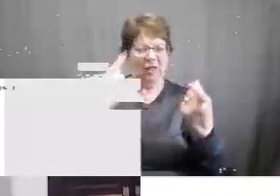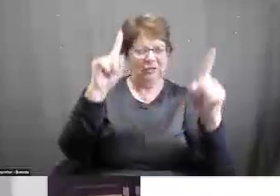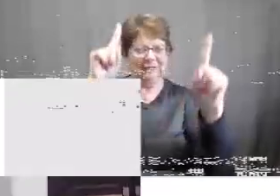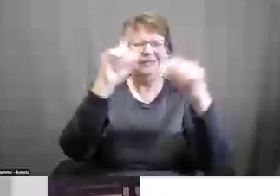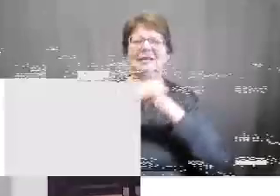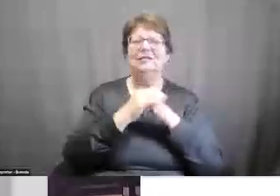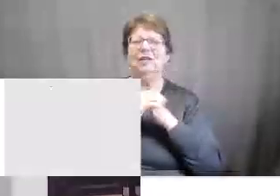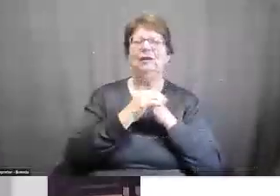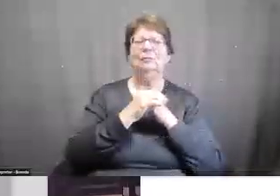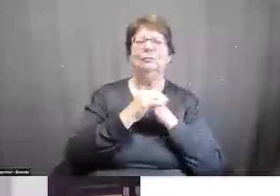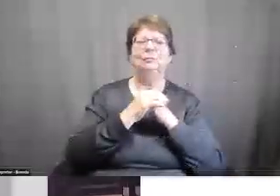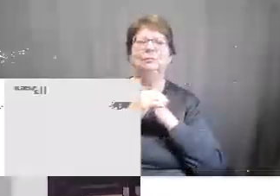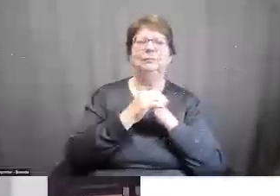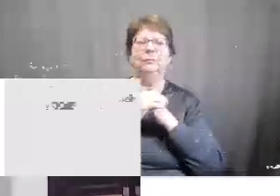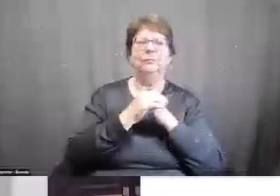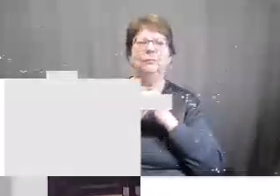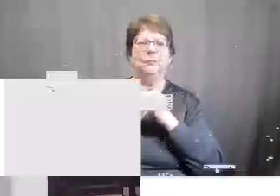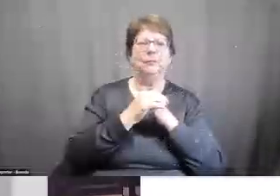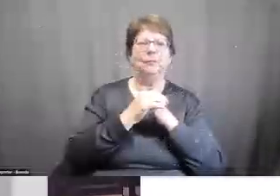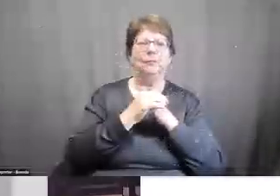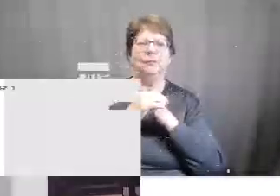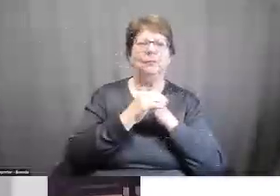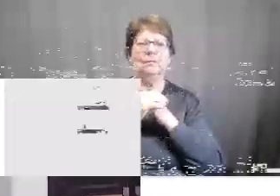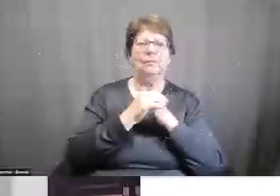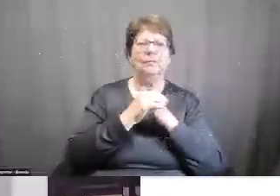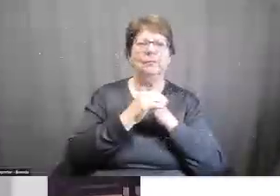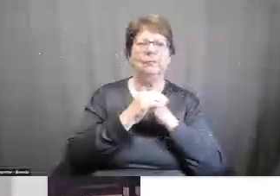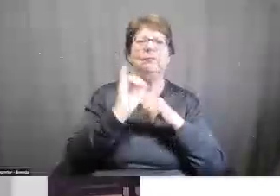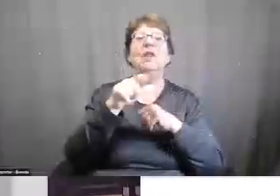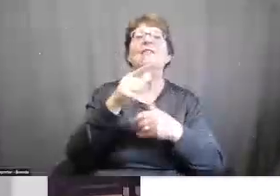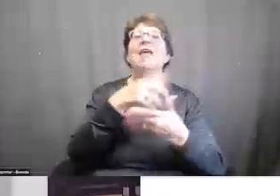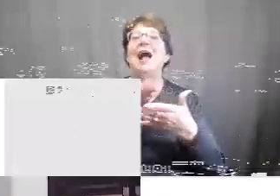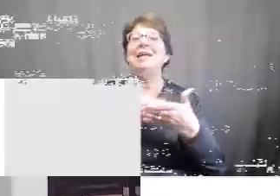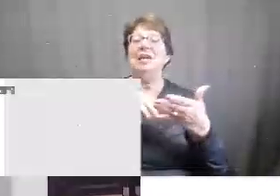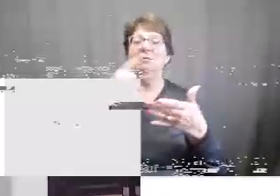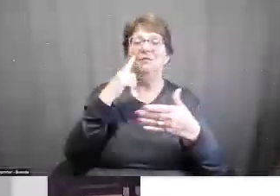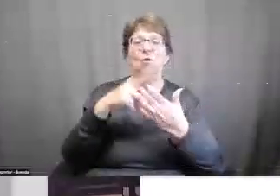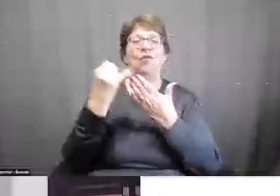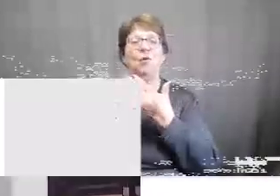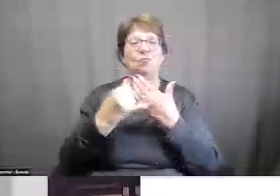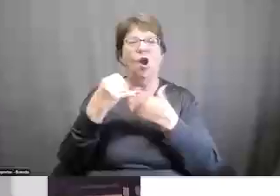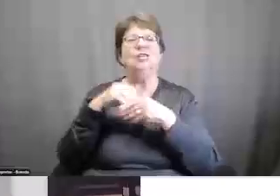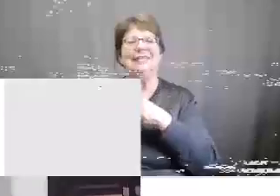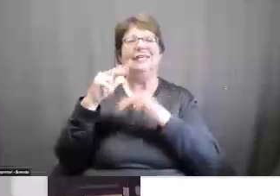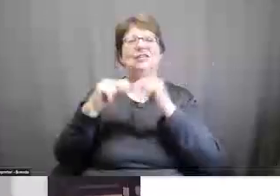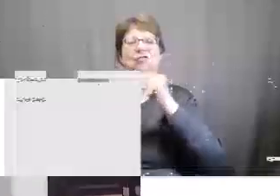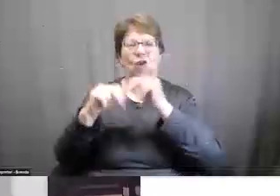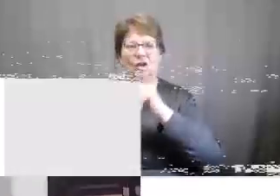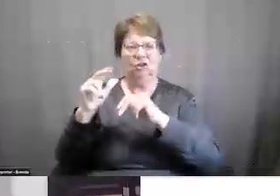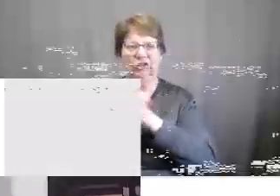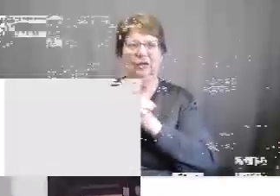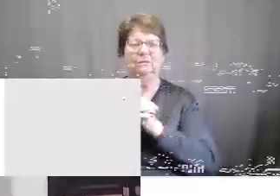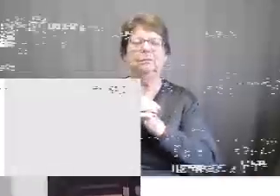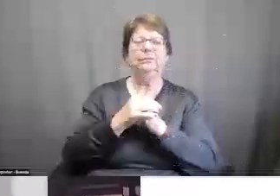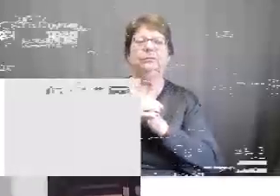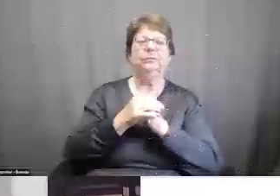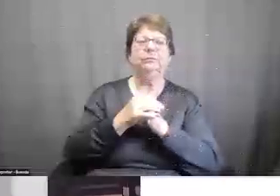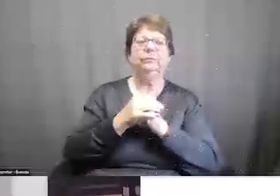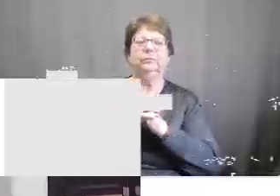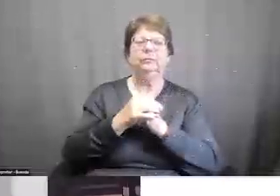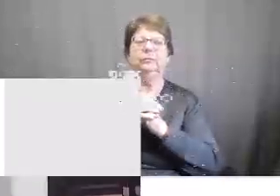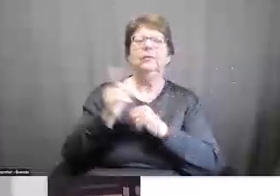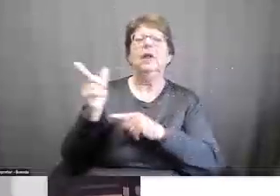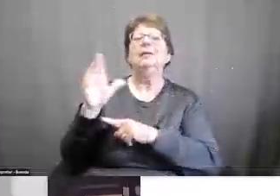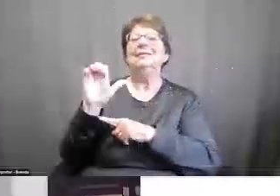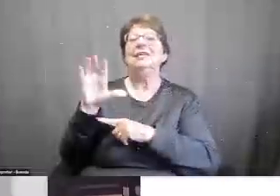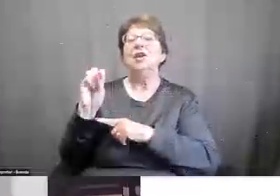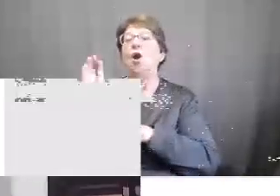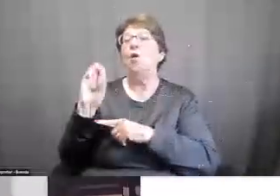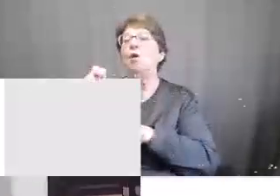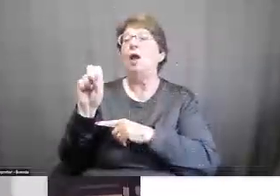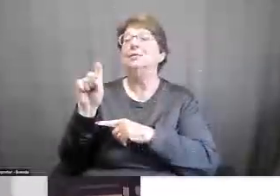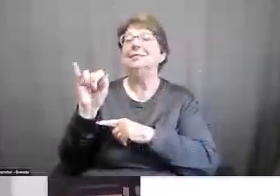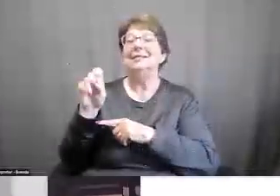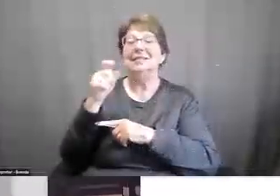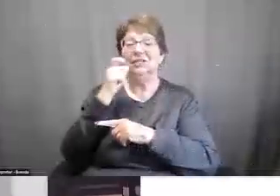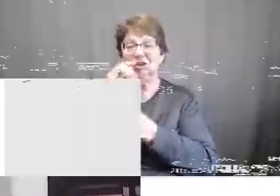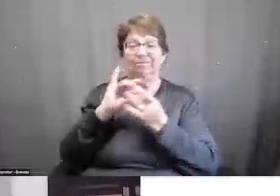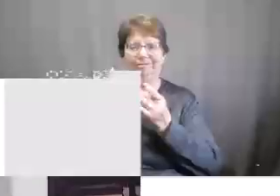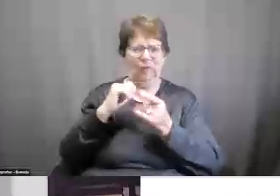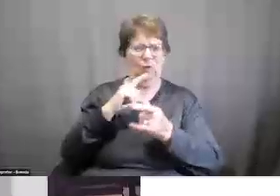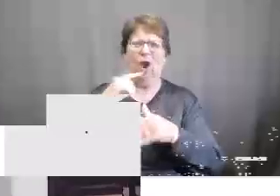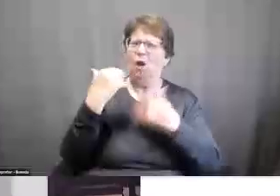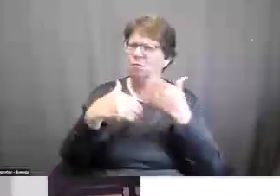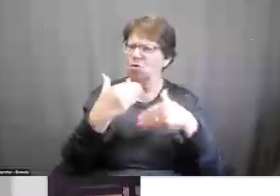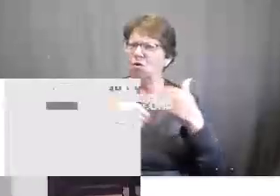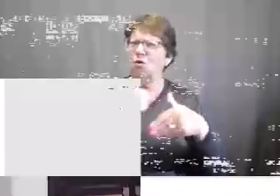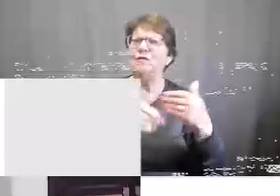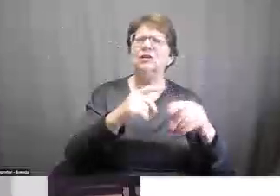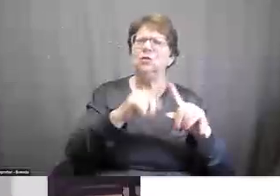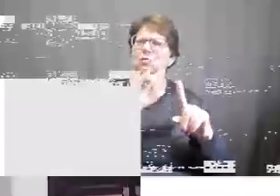Boardroom: Let's go to the next slide, please. This table is for our projects and construction. As CEO Constantine said, we are moving very well towards our March 28th date.